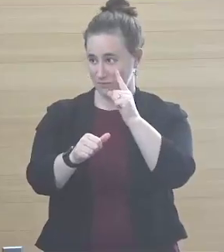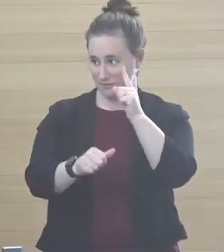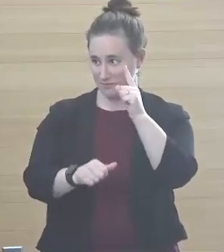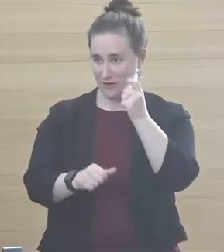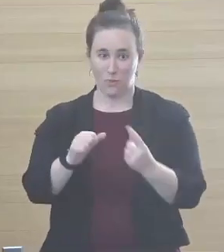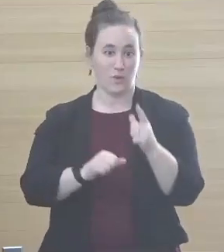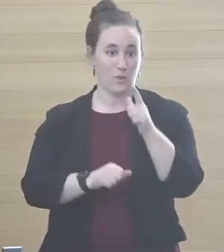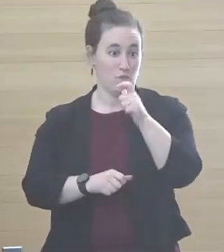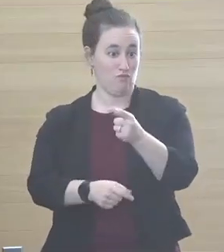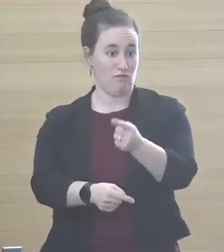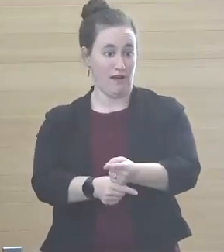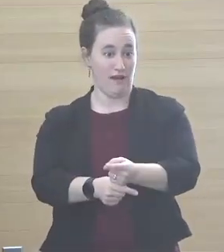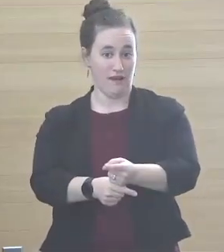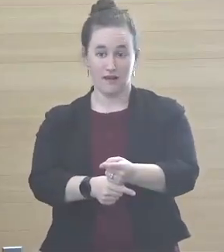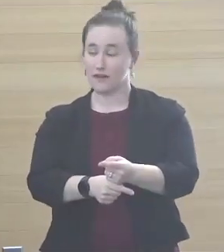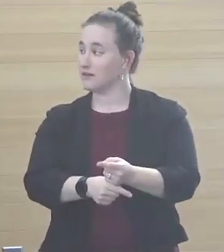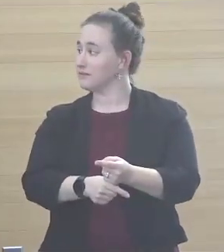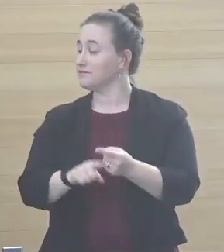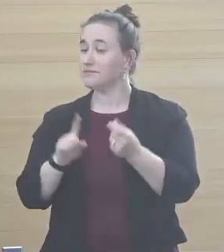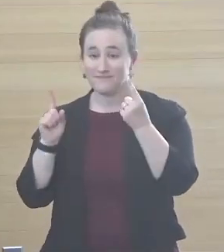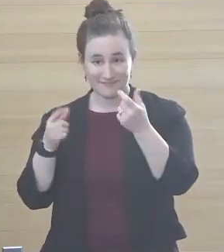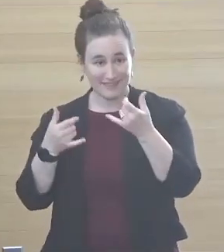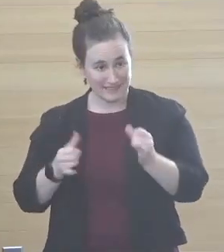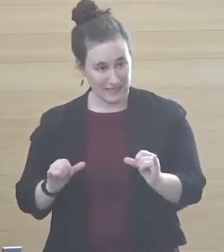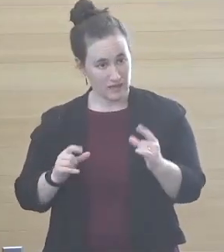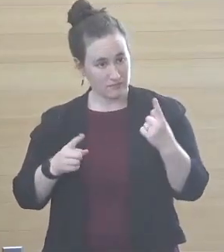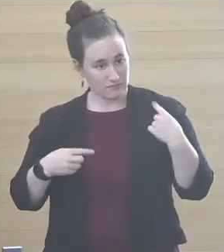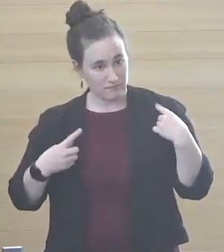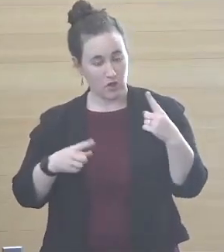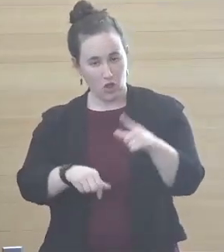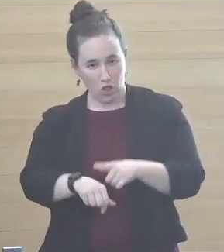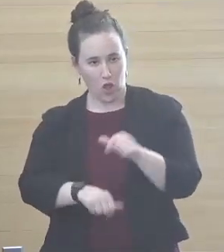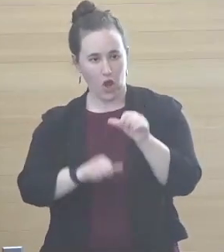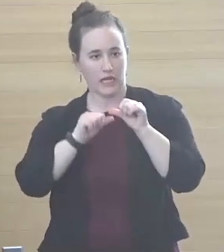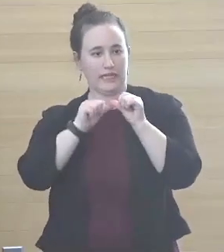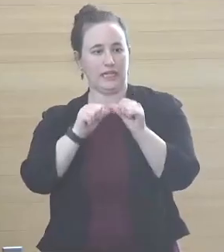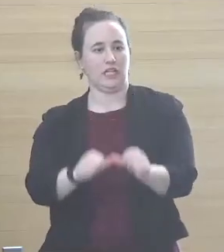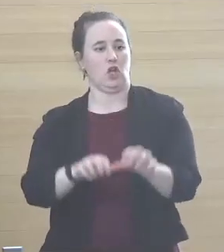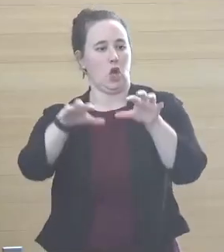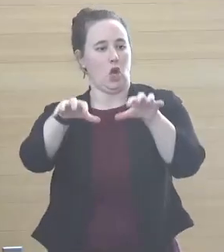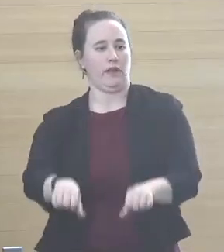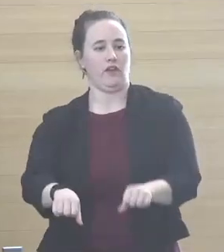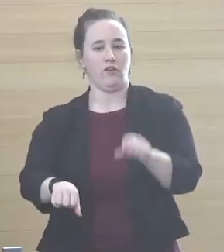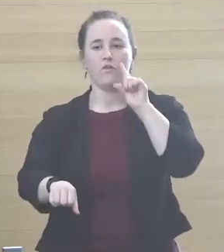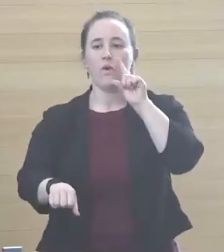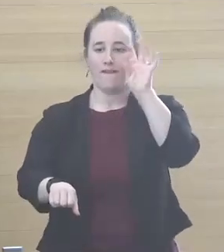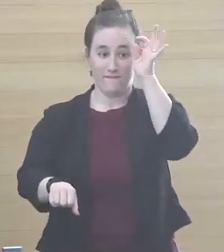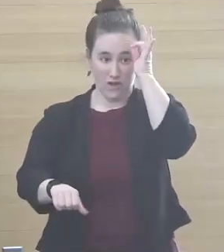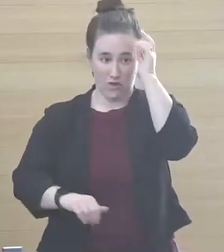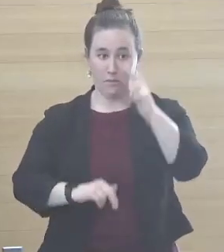And this is still the longest occupation of a federal building in the US.